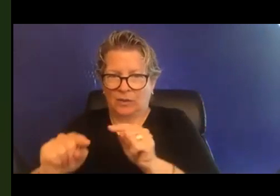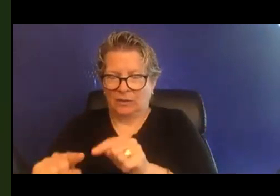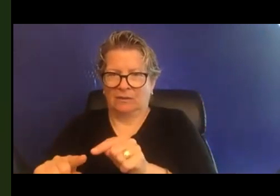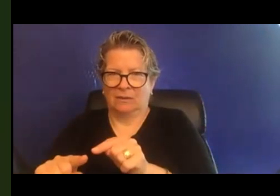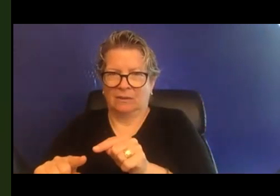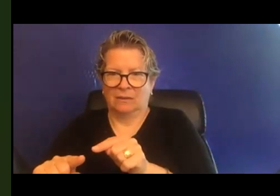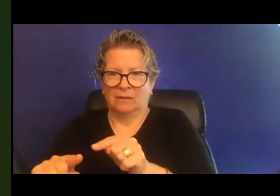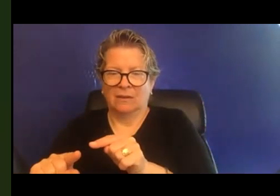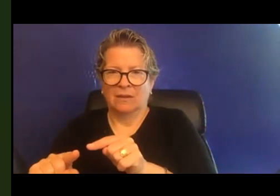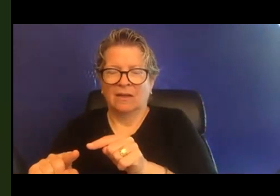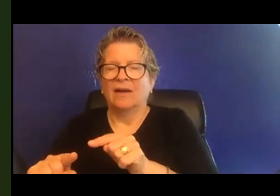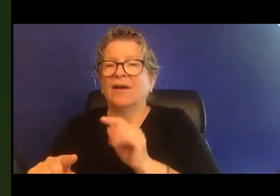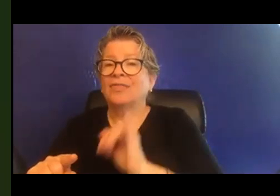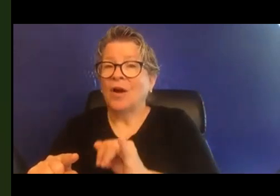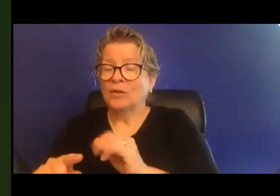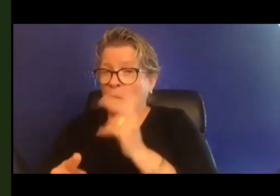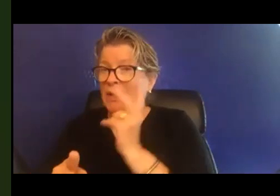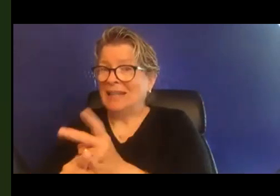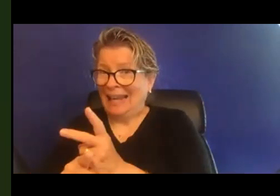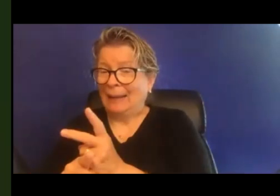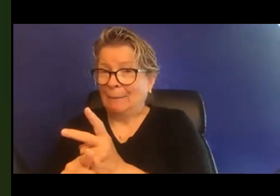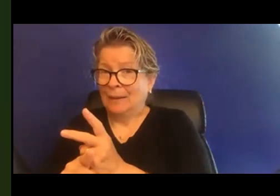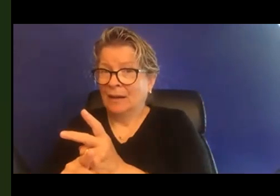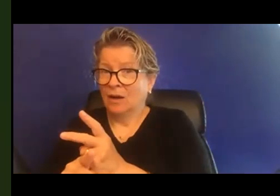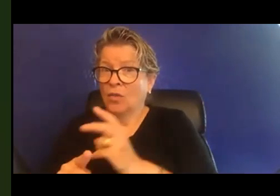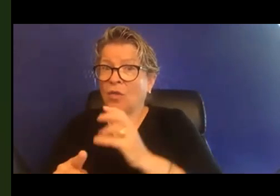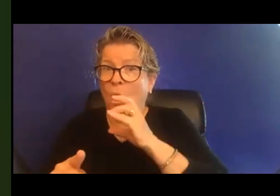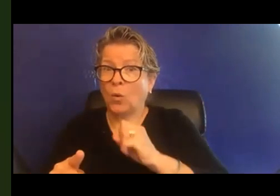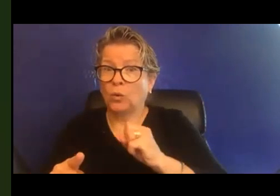We'll be keeping those in place, reconnecting them to the new pipeline.